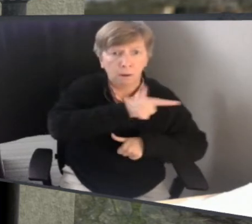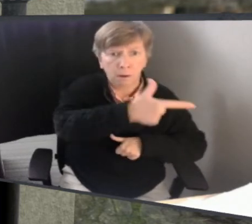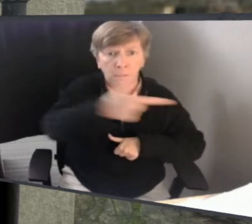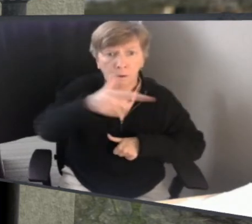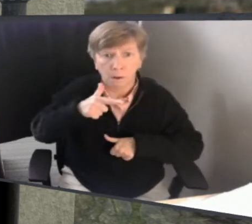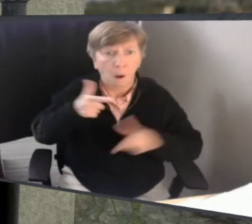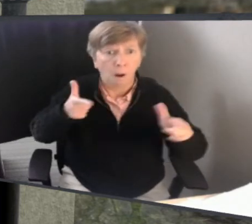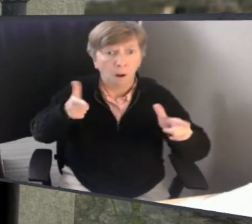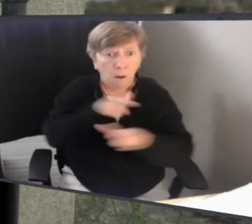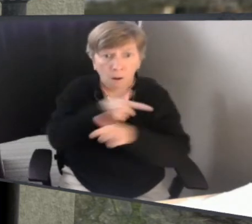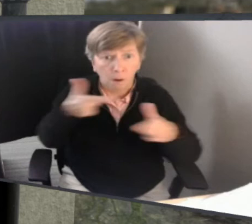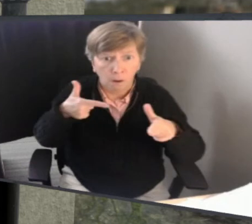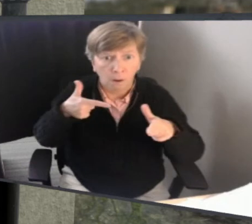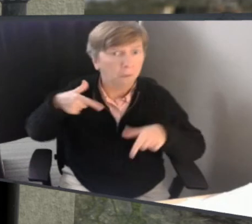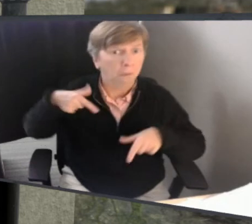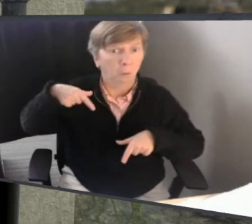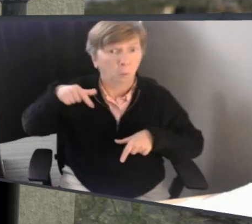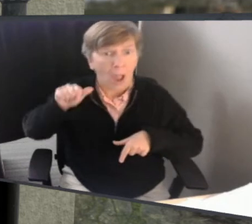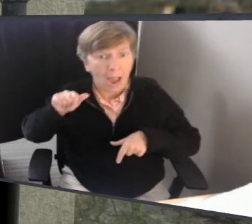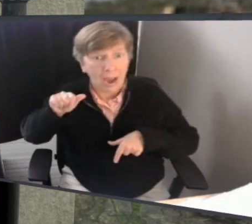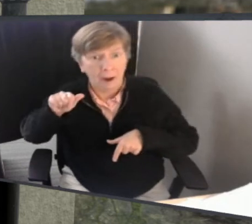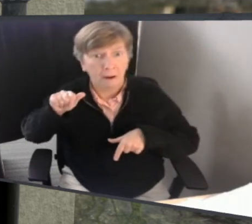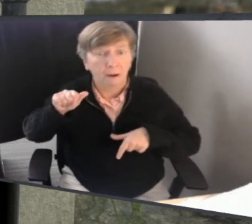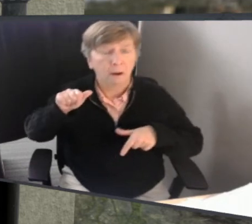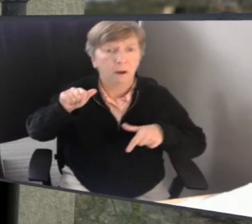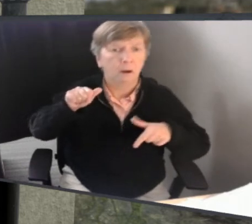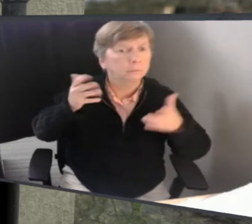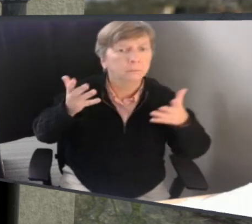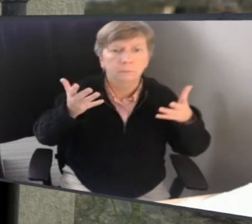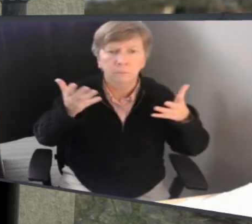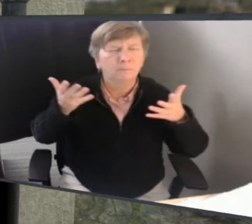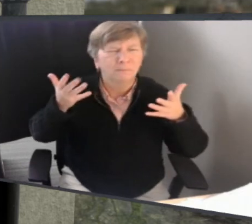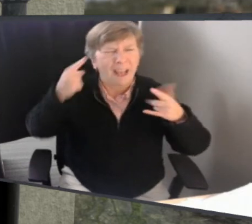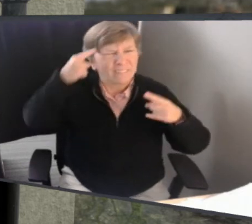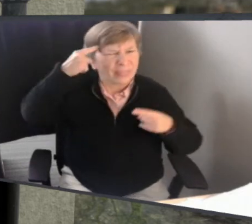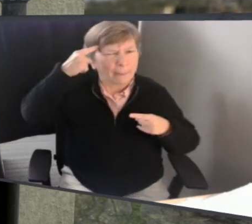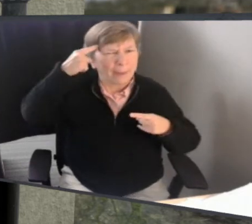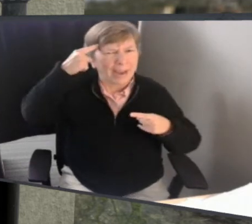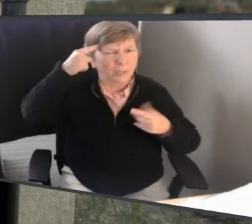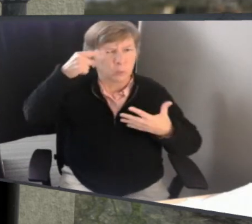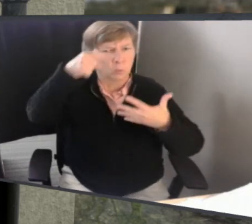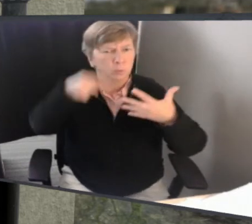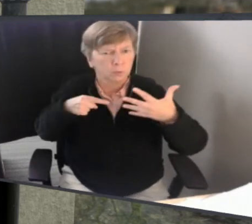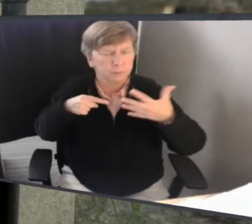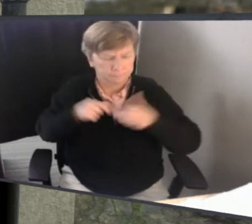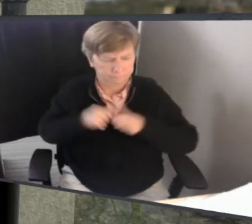and audio is working. How do we take turns? How do the interpreters take turns? How will we manage q&a?